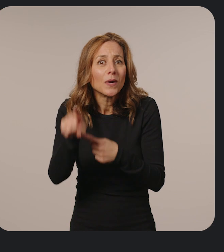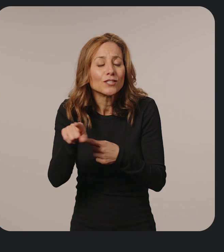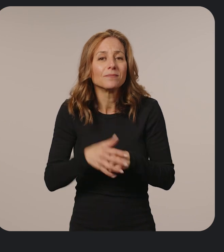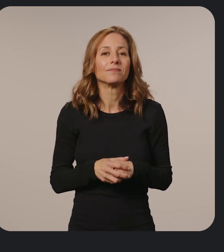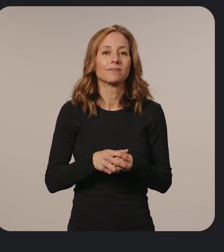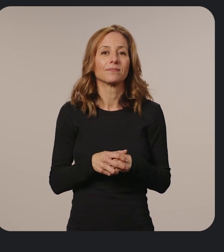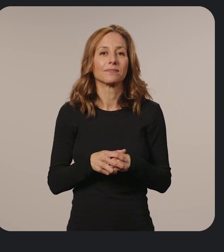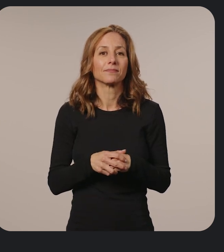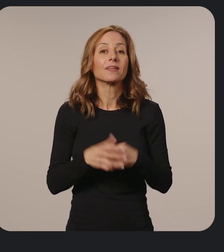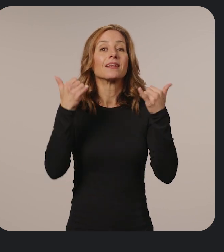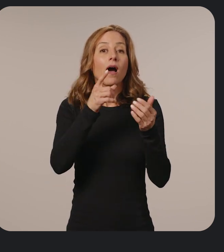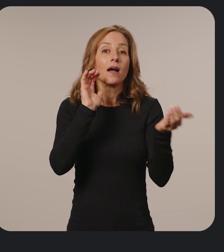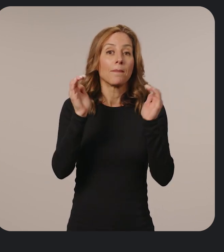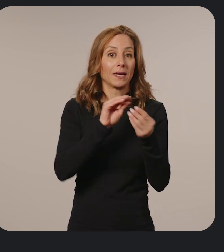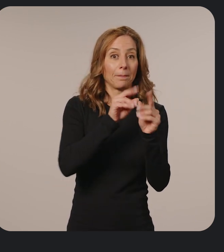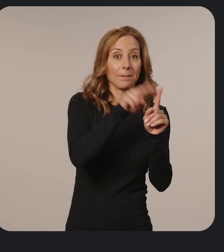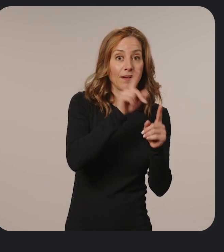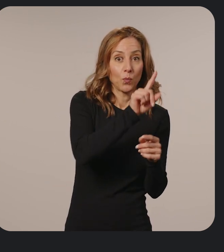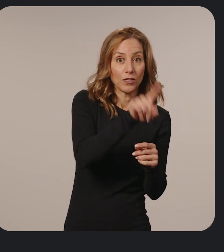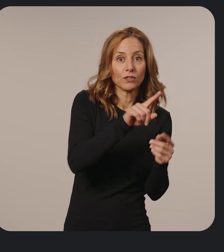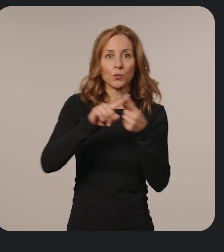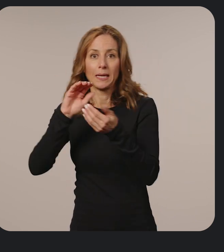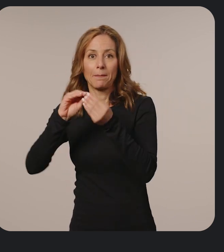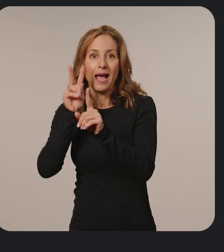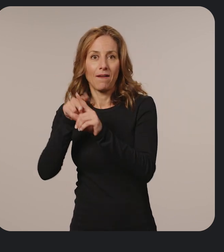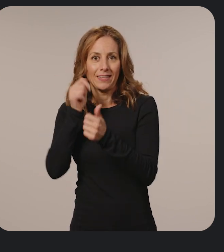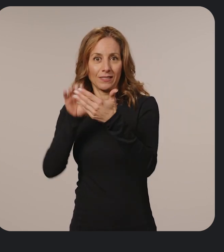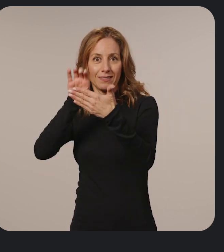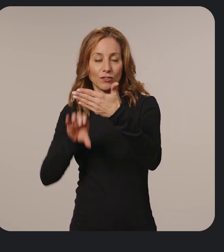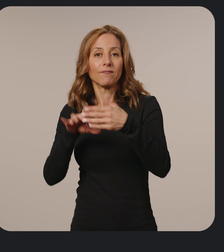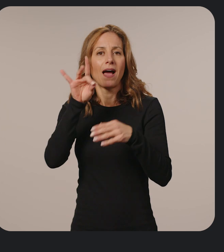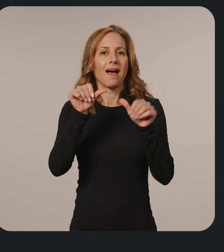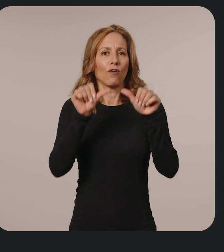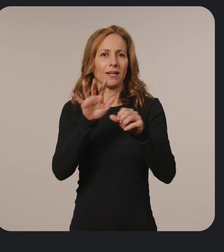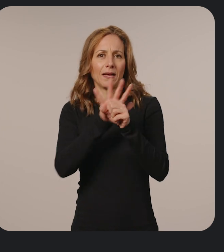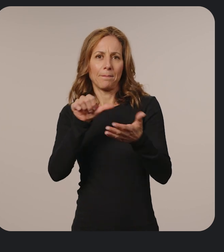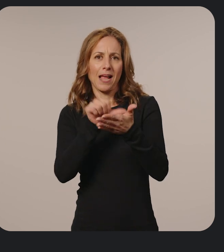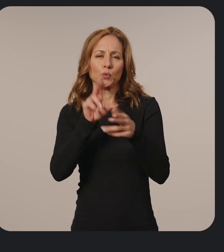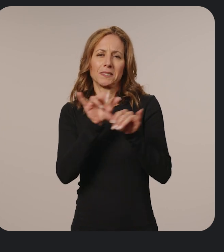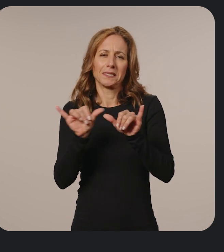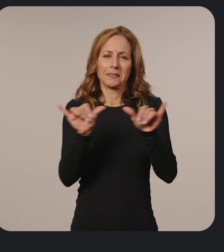to the embeddings for each section to find the area of the page that uses similar language and might contain the answer.